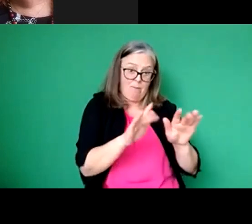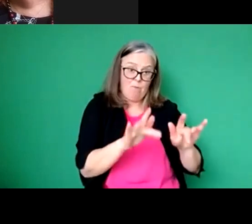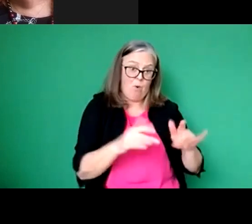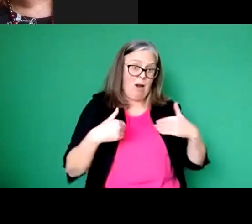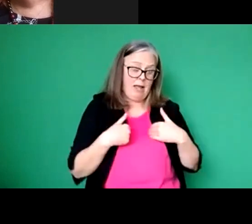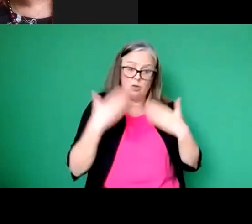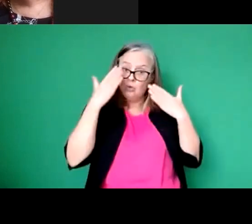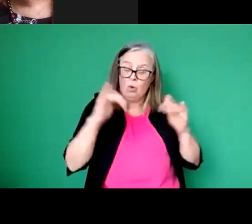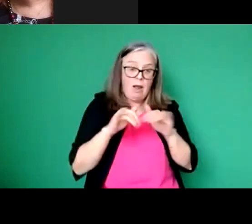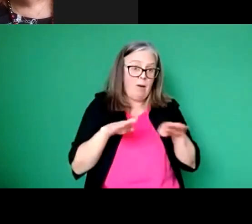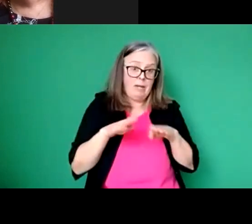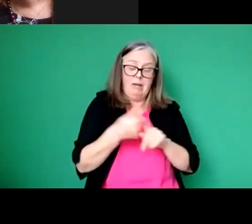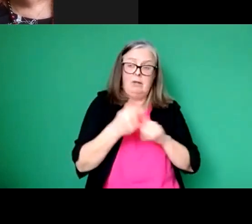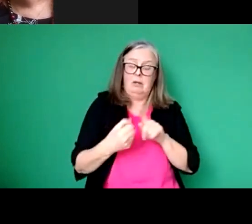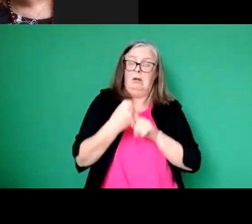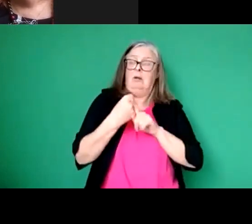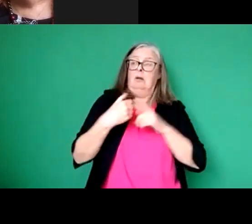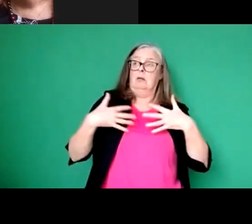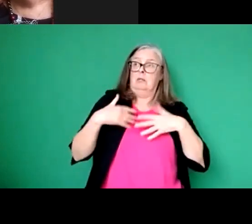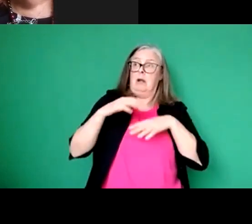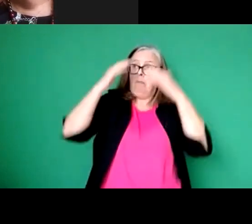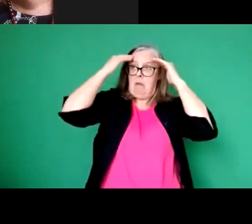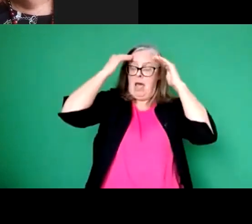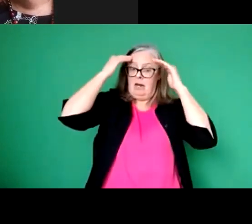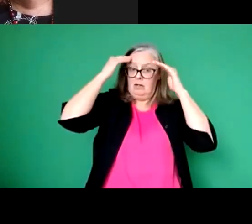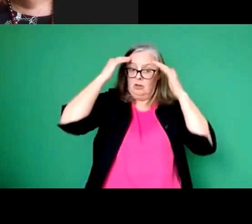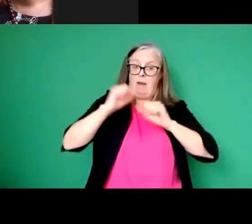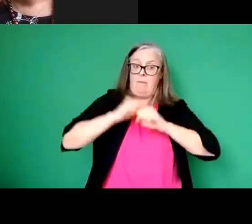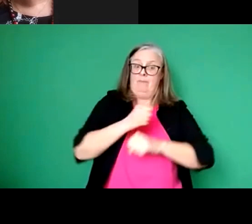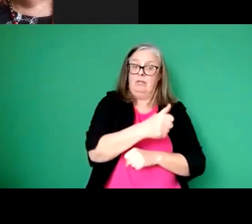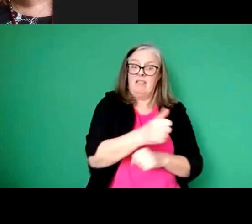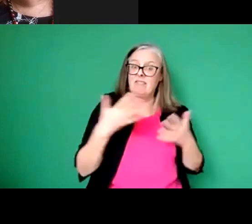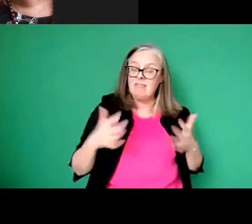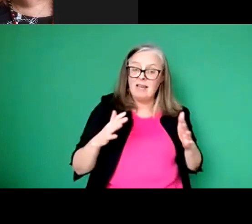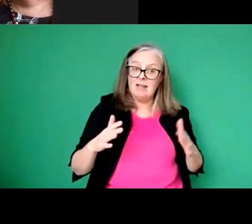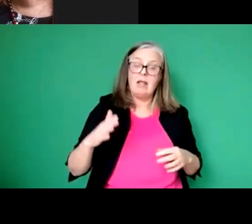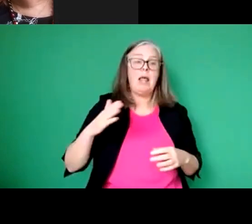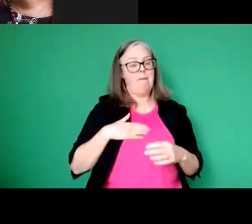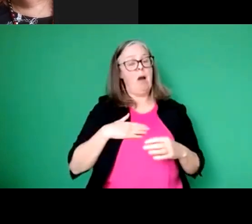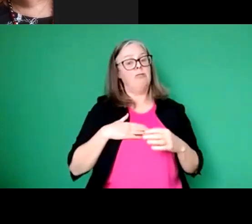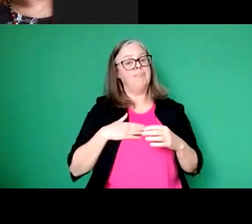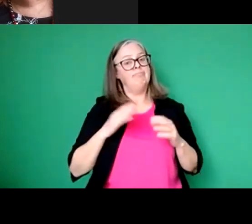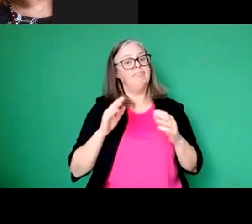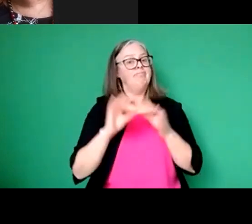animal panics it just wants to protect itself so uh that's my little uh way of distinguishing